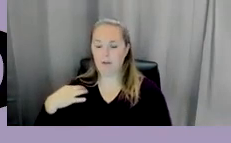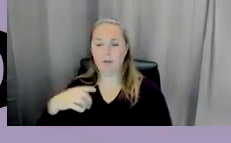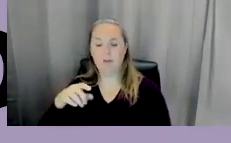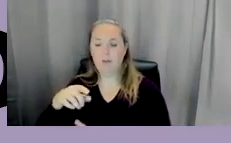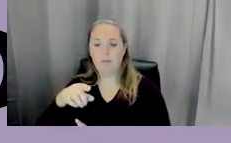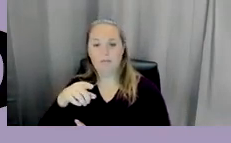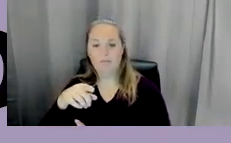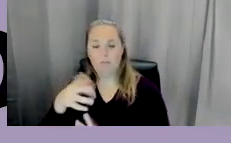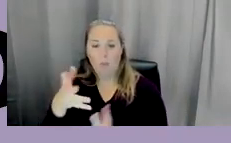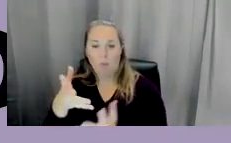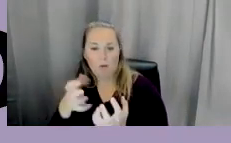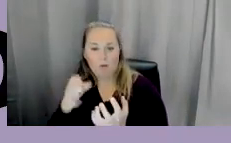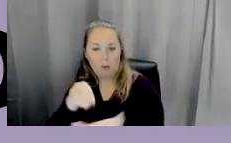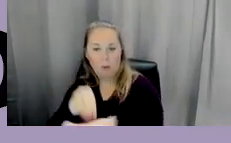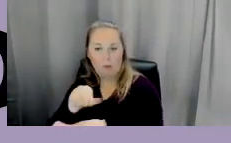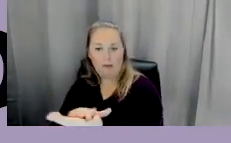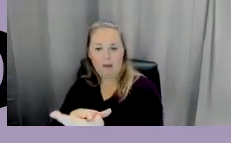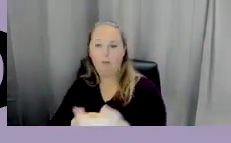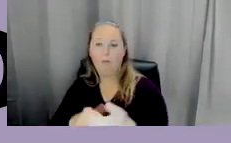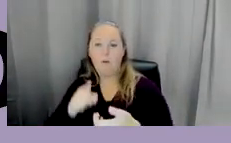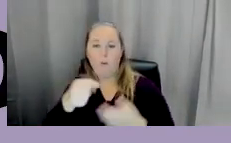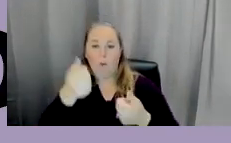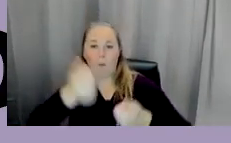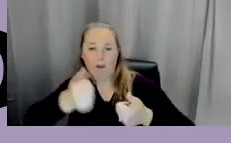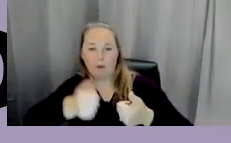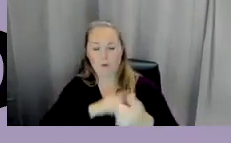THAT ARE ABOUT THE COMMUNITIES THAT THEY ARE PART OF